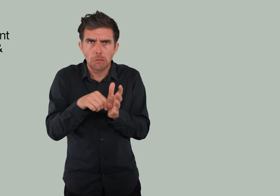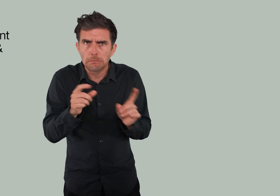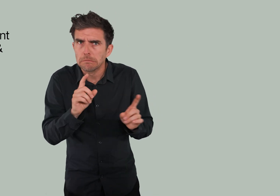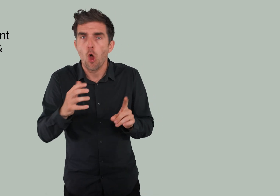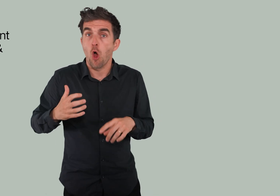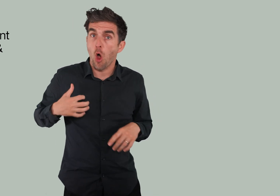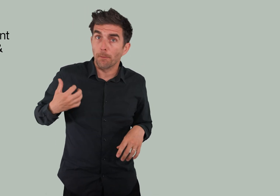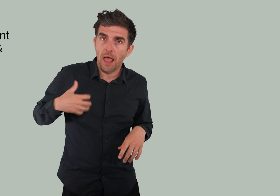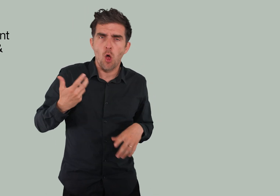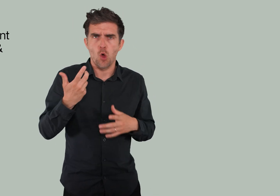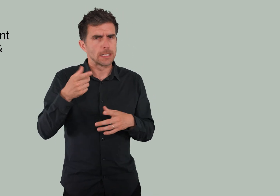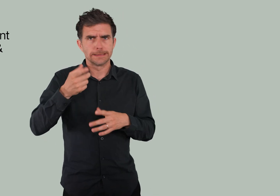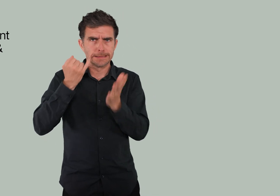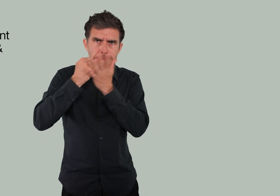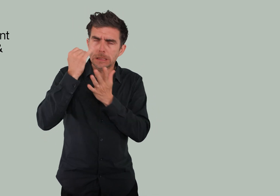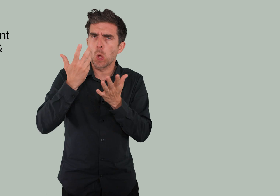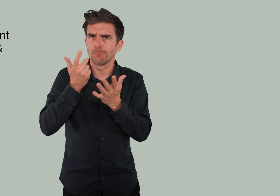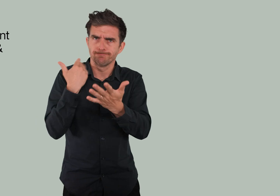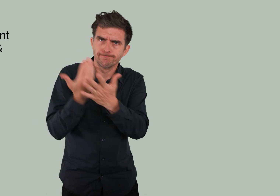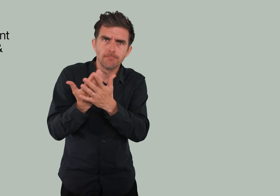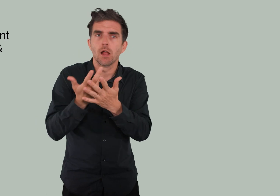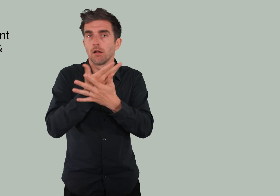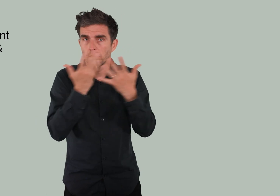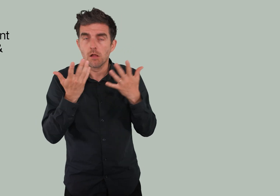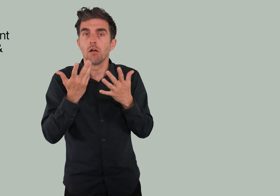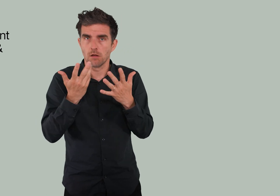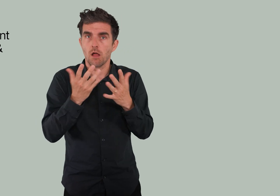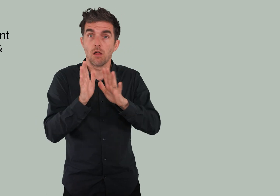such as payment issues, complaints or disputes